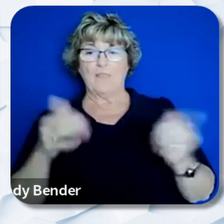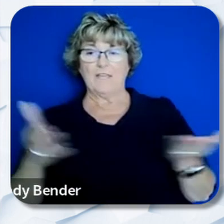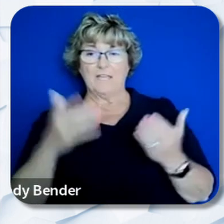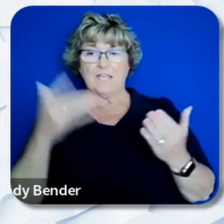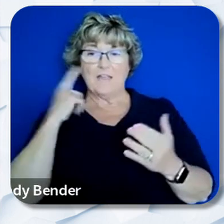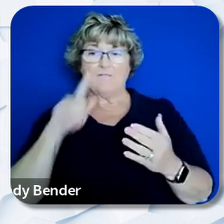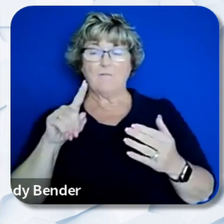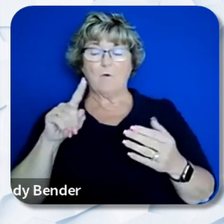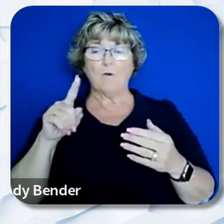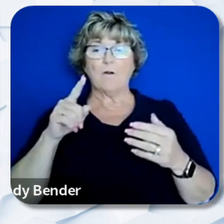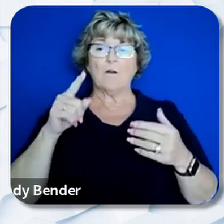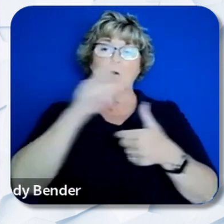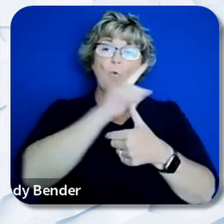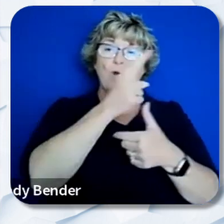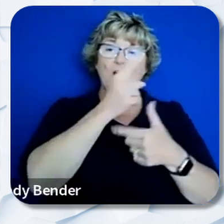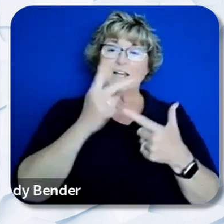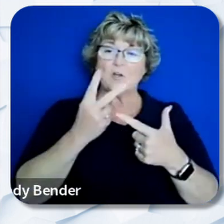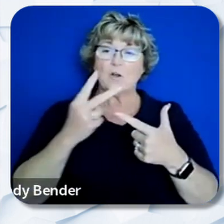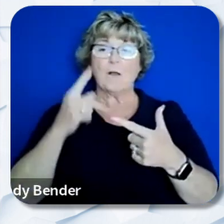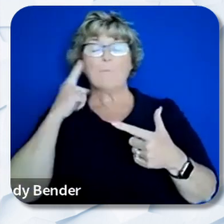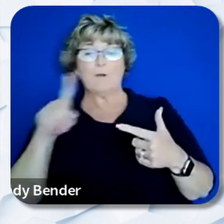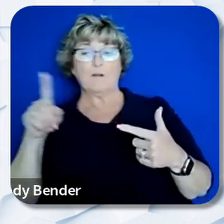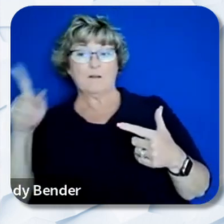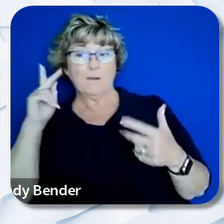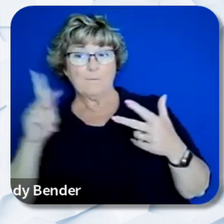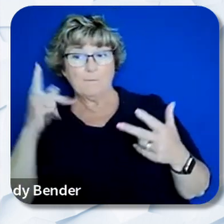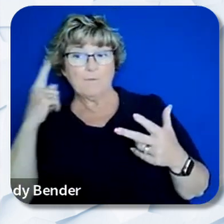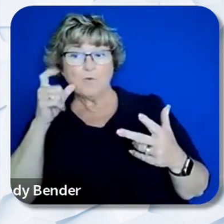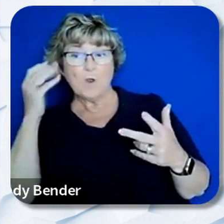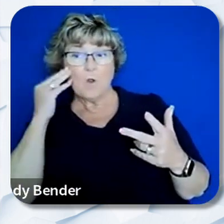Levels 1 and 2. But just so folks are aware of what that means. What we do is we look